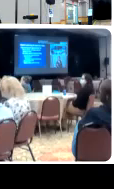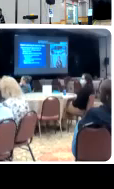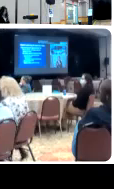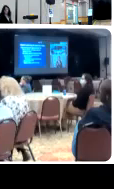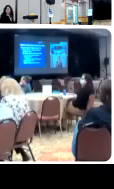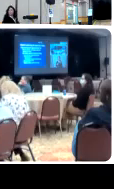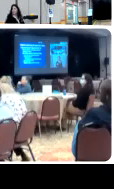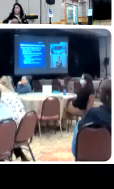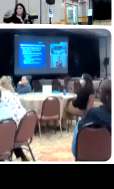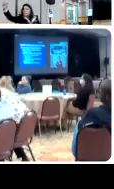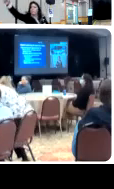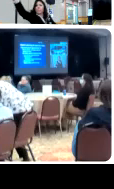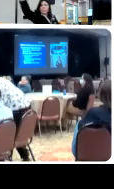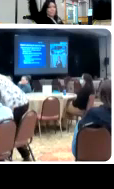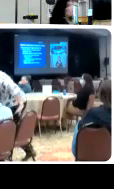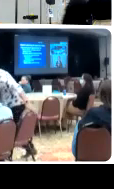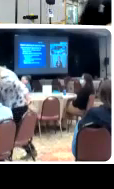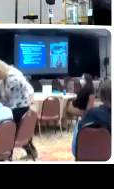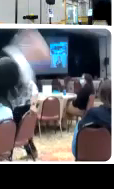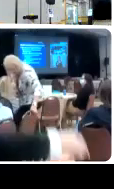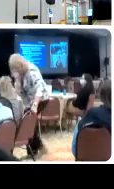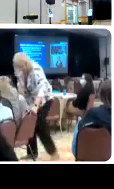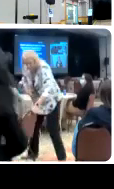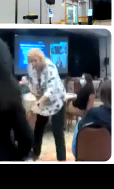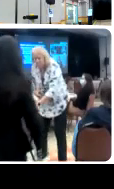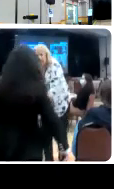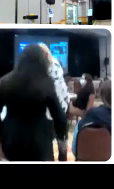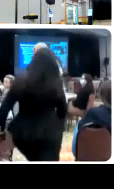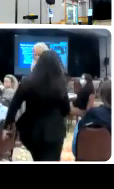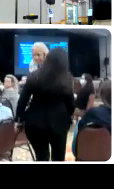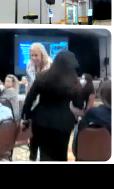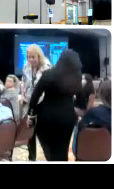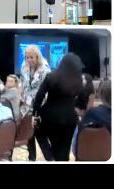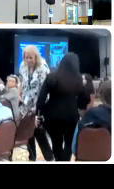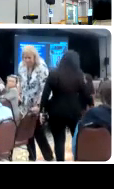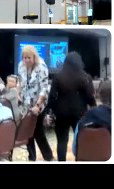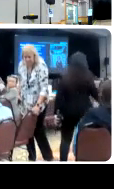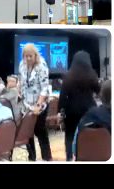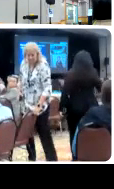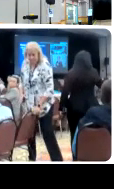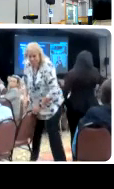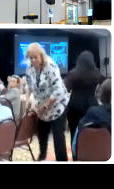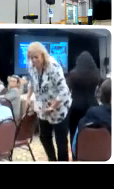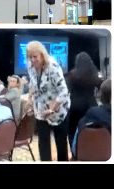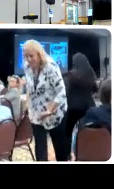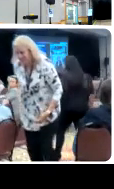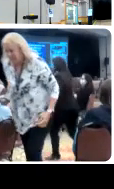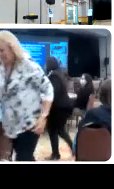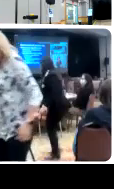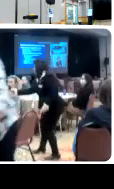they work? I'm curious about the university, you